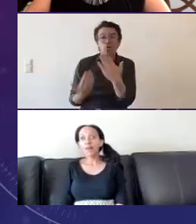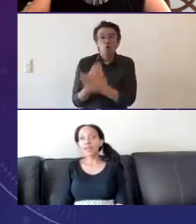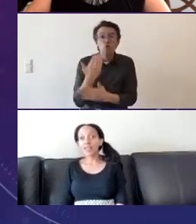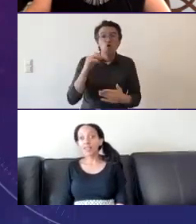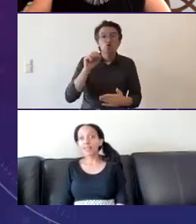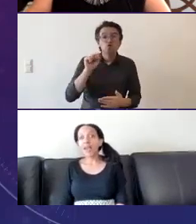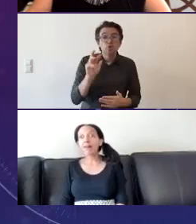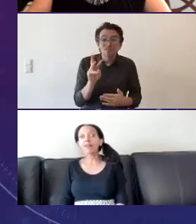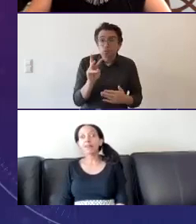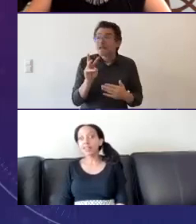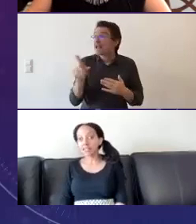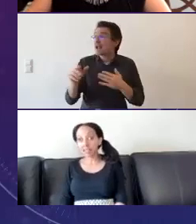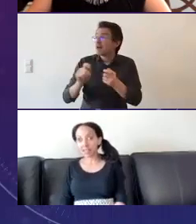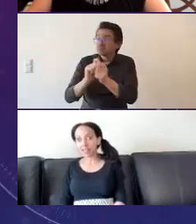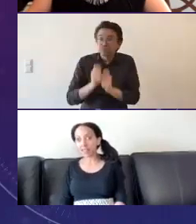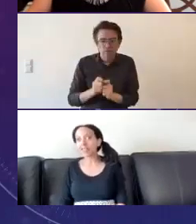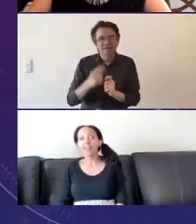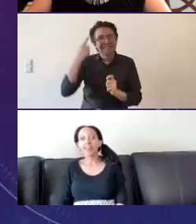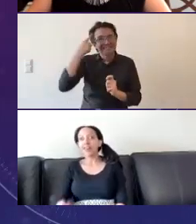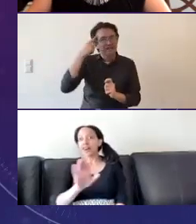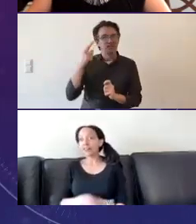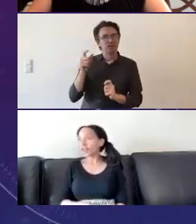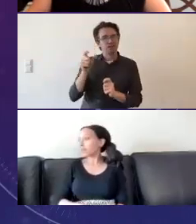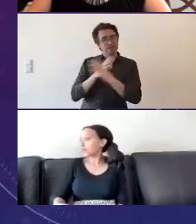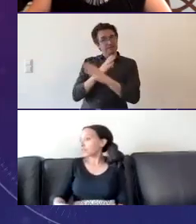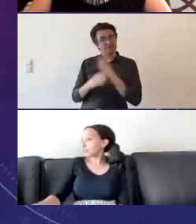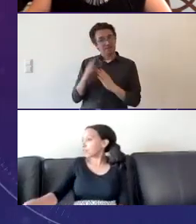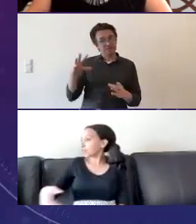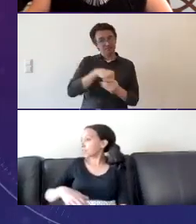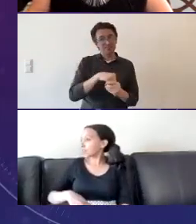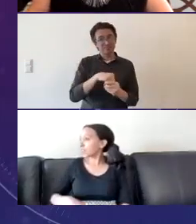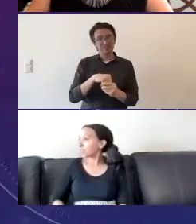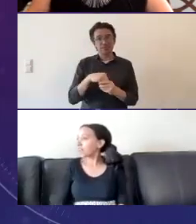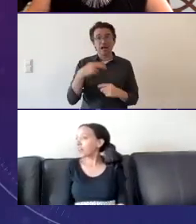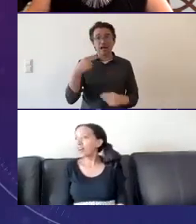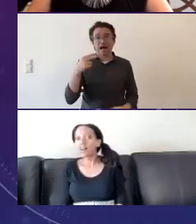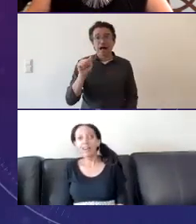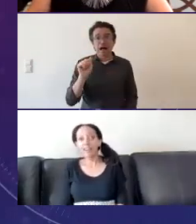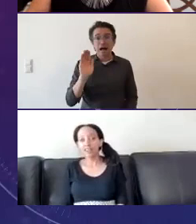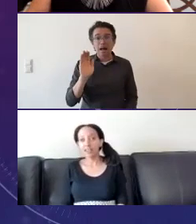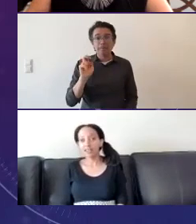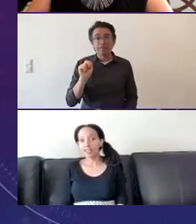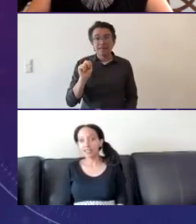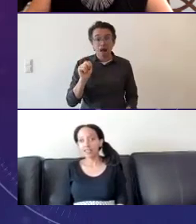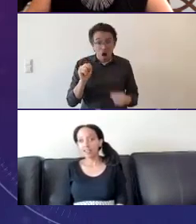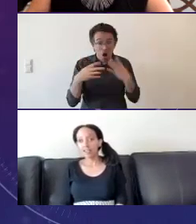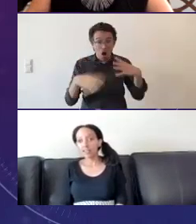goodness we have questions okay with the first question haven't sorry it's just Carrie can we